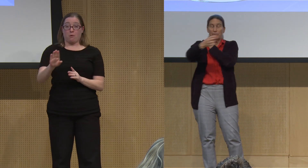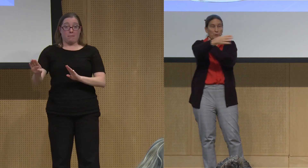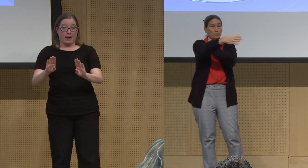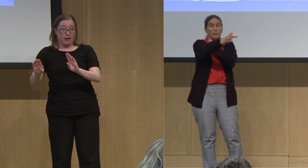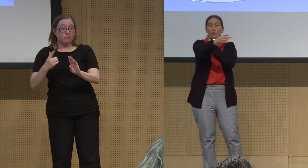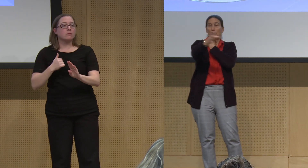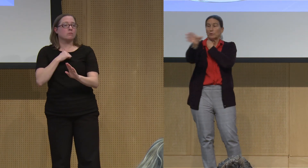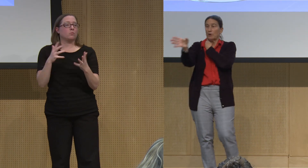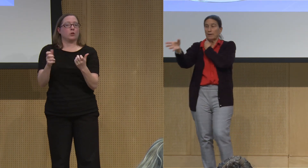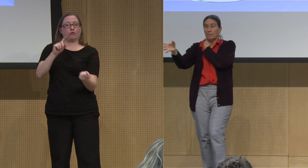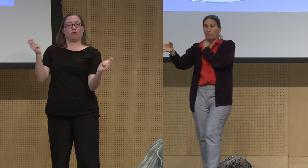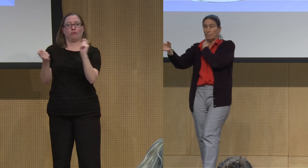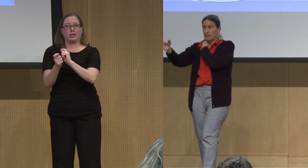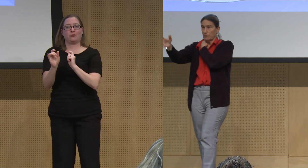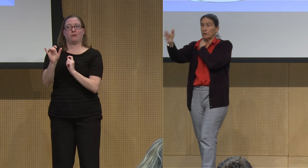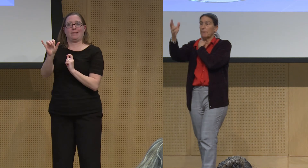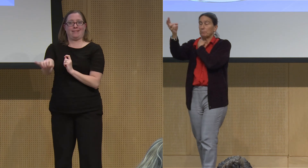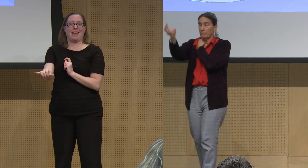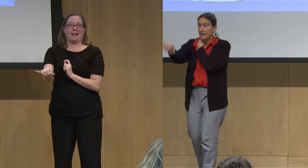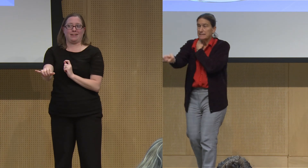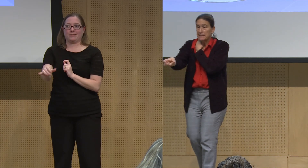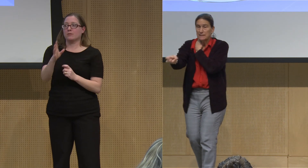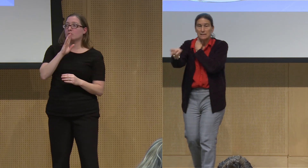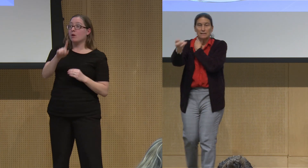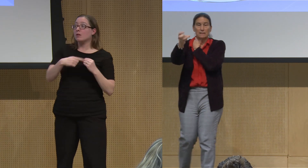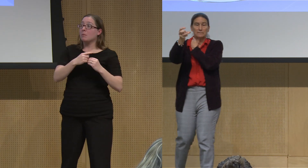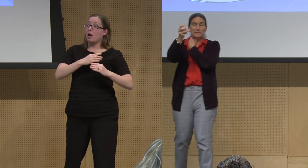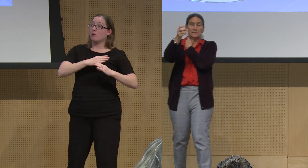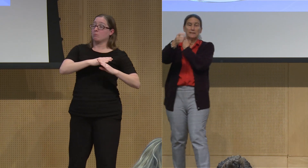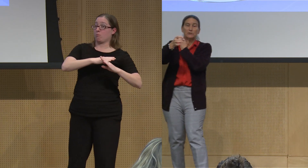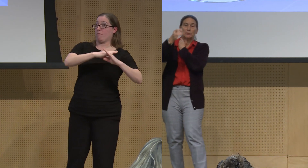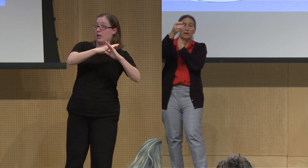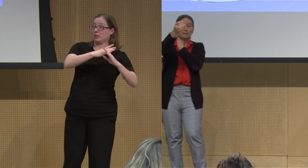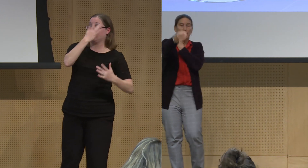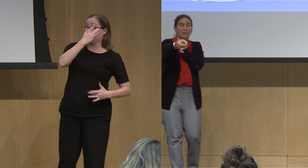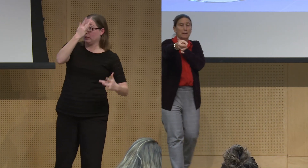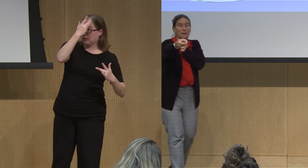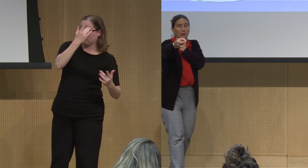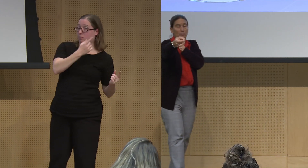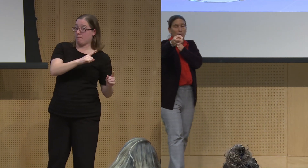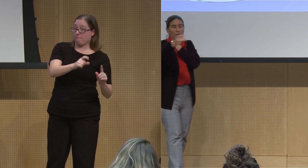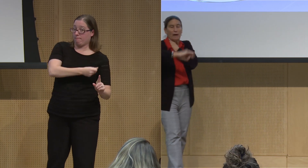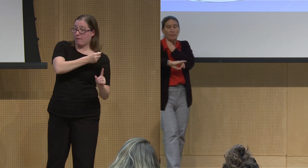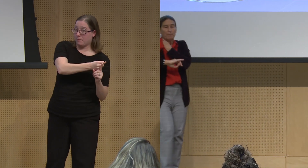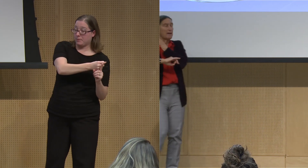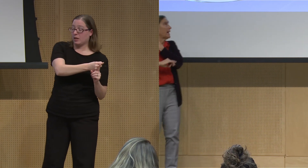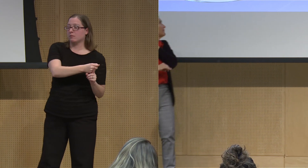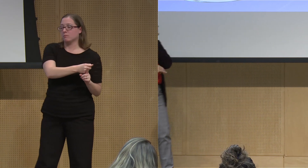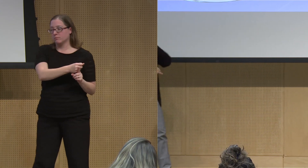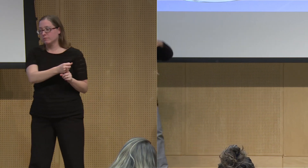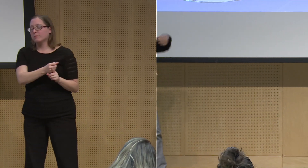WHICH IS WHEN YOU WERE ALL TALKING ABOUT PUBLIC HEALTH. TALKING ABOUT PREVENTING DISEASE. WE TALKED ABOUT, YOU KNOW, HEALTHY BEHAVIORS.